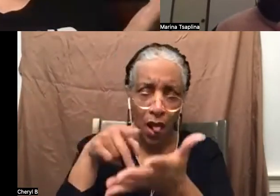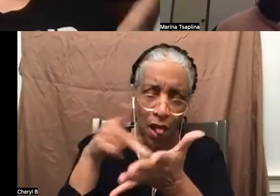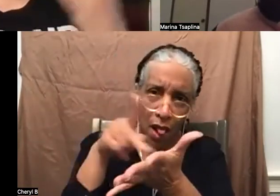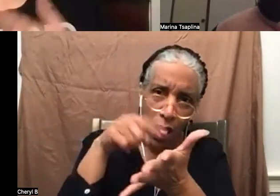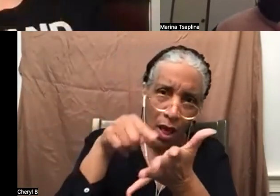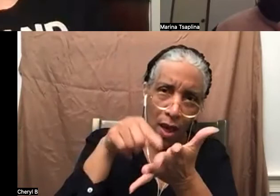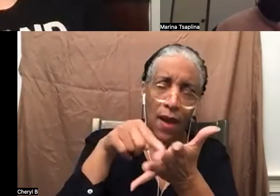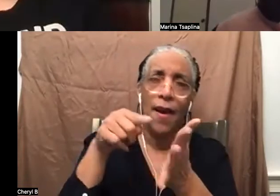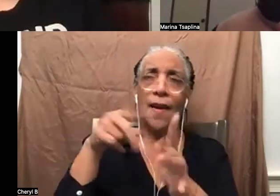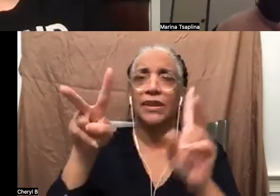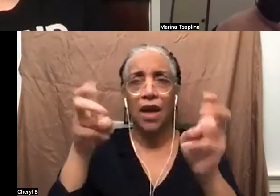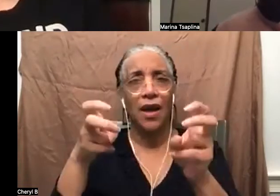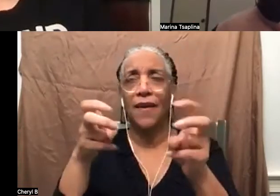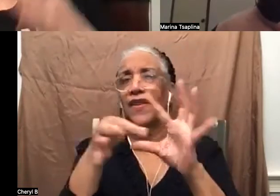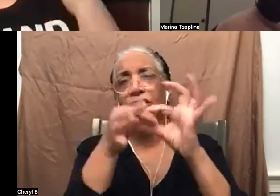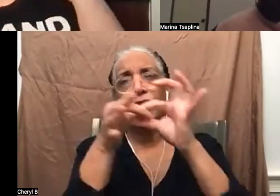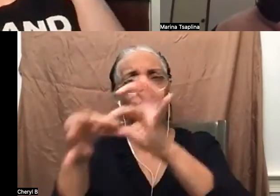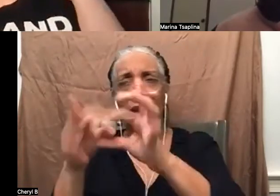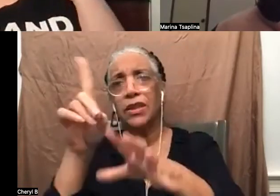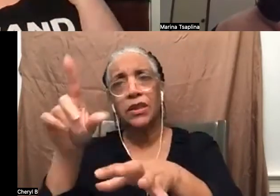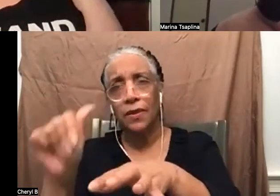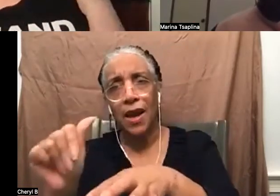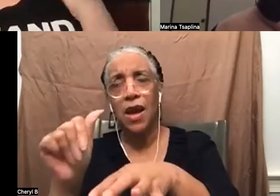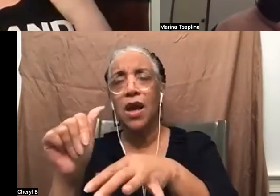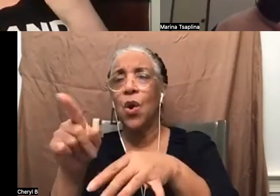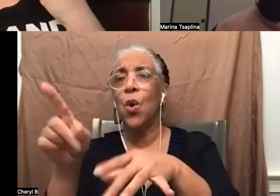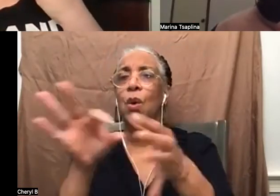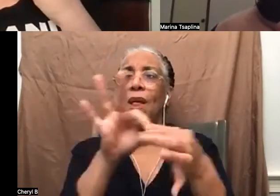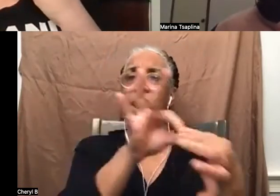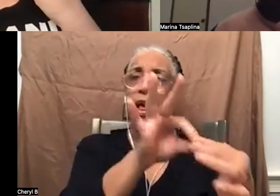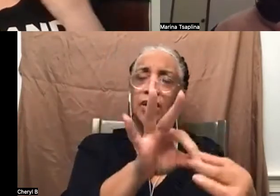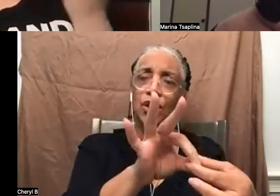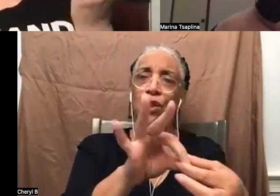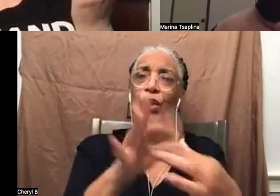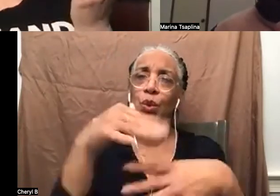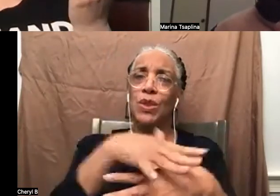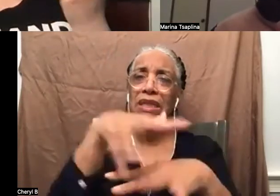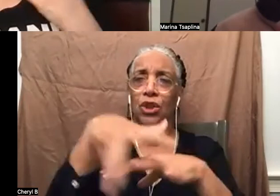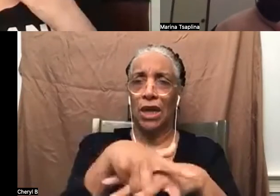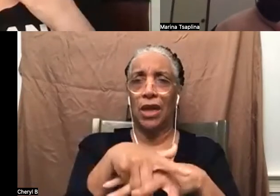disability or Indigeneity. That's one thing.